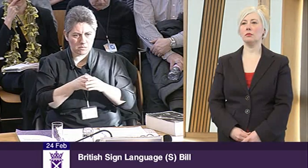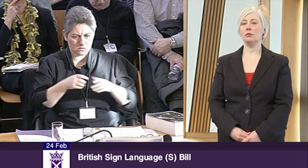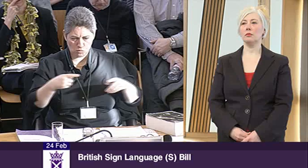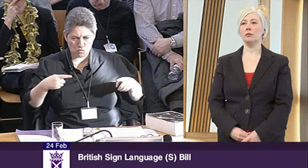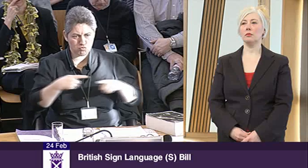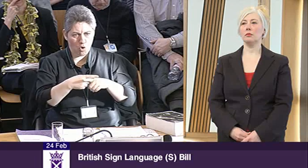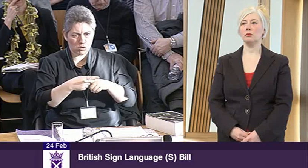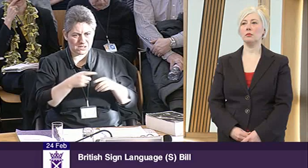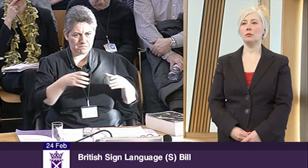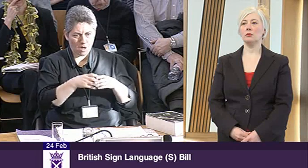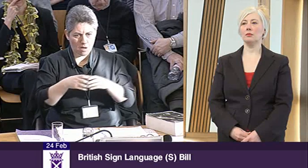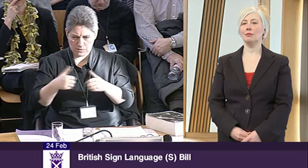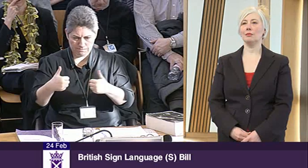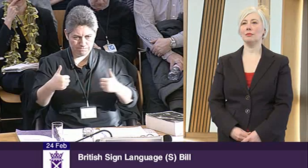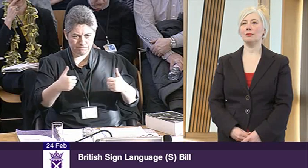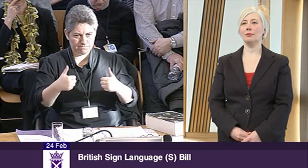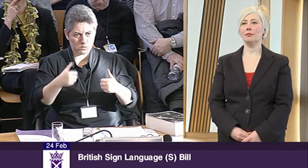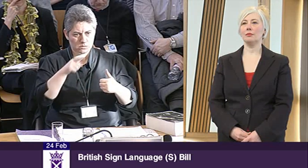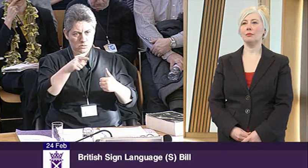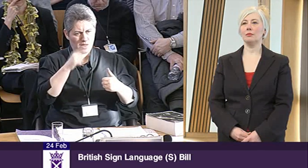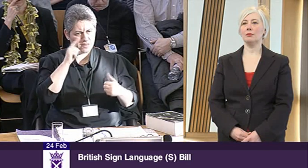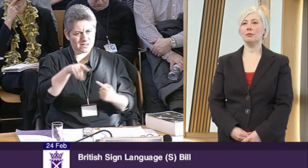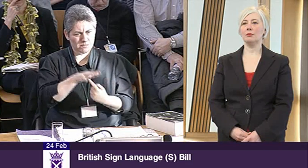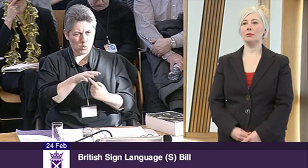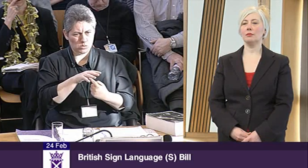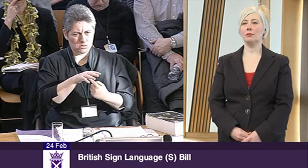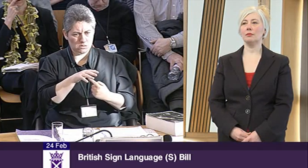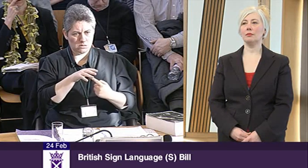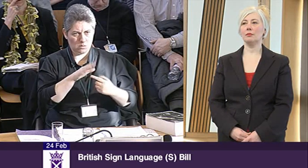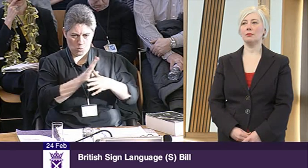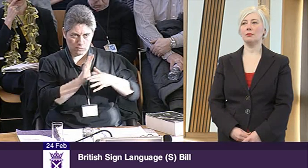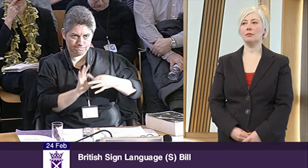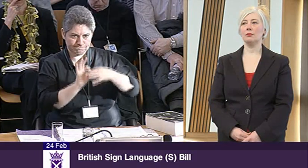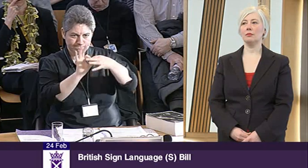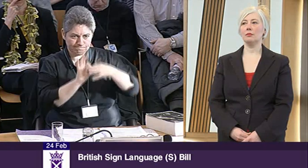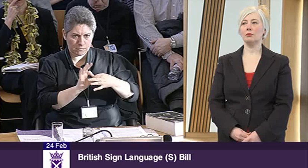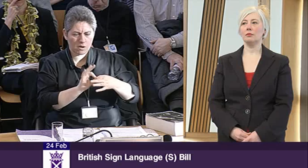in a way, we would like to have our cake and eat it. We would like cross-department and